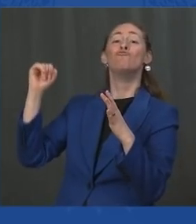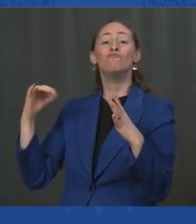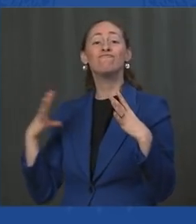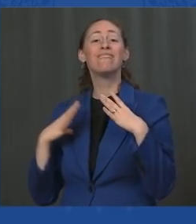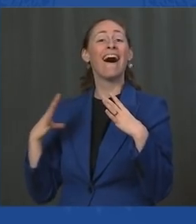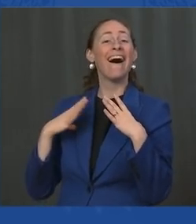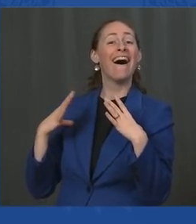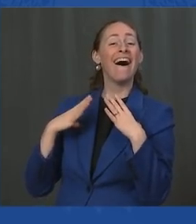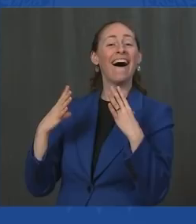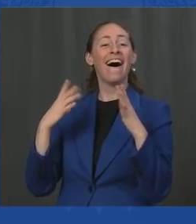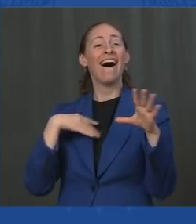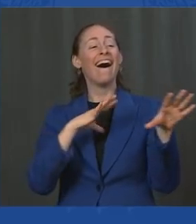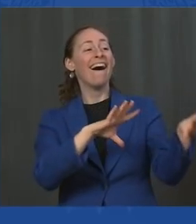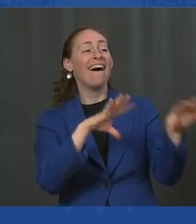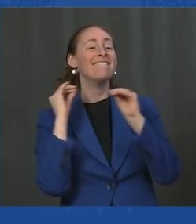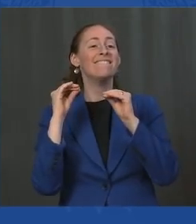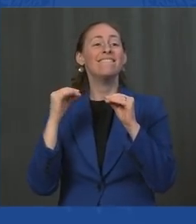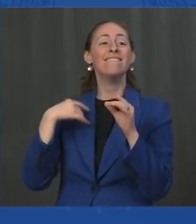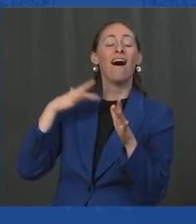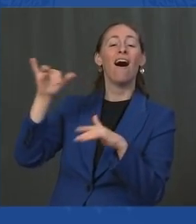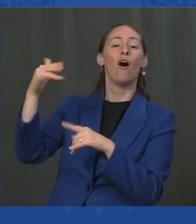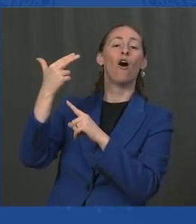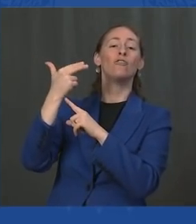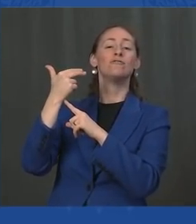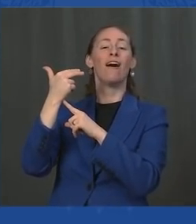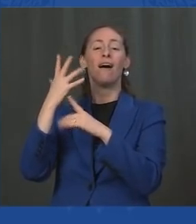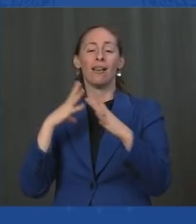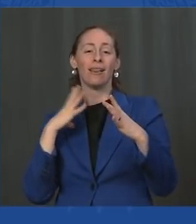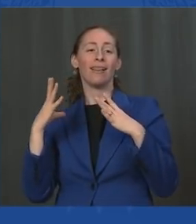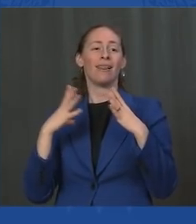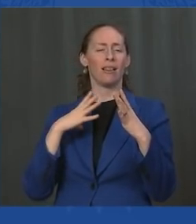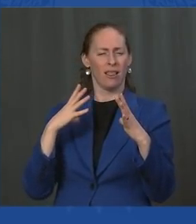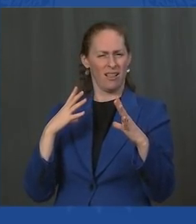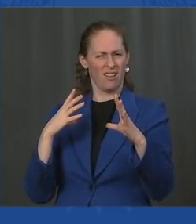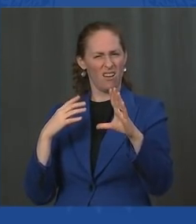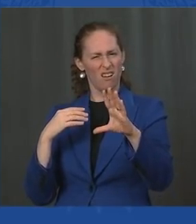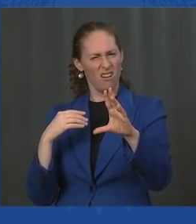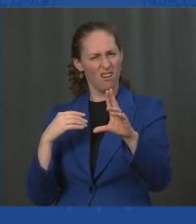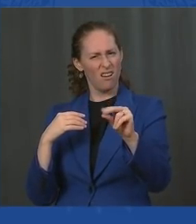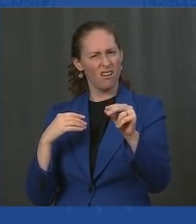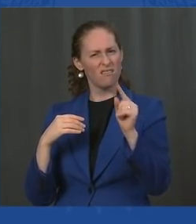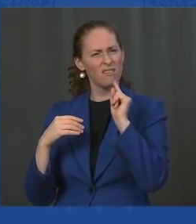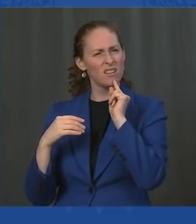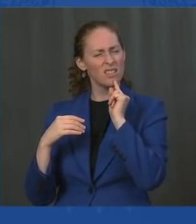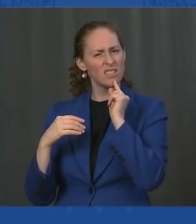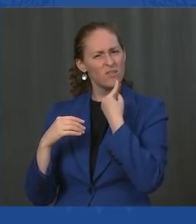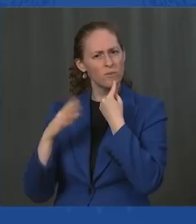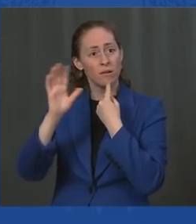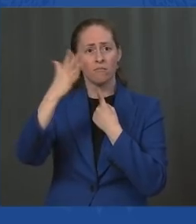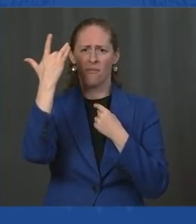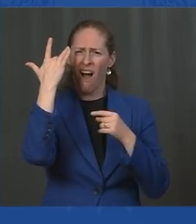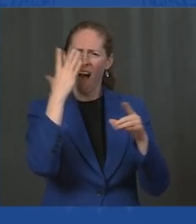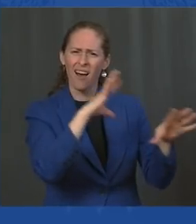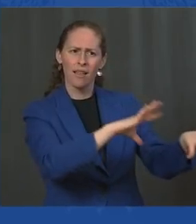You're able to stay in a hotel. They left their homes because they felt it was flee or risk death.